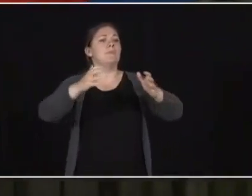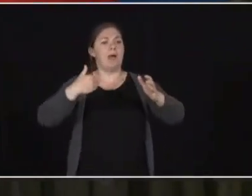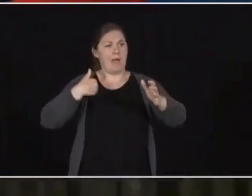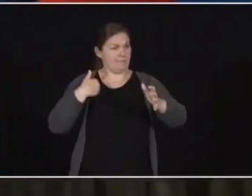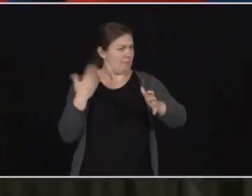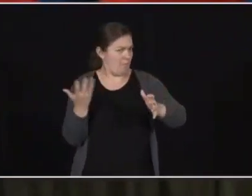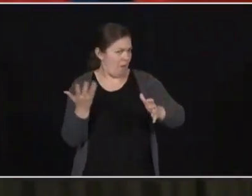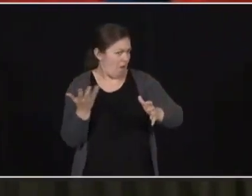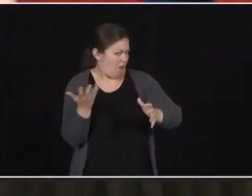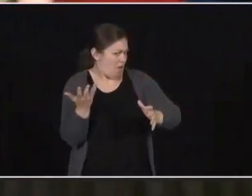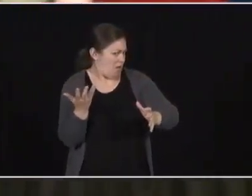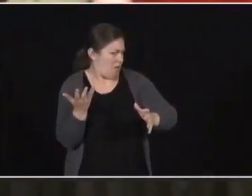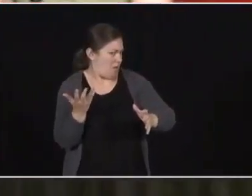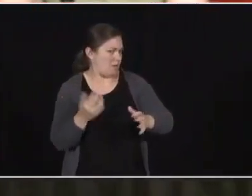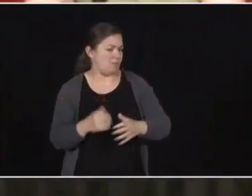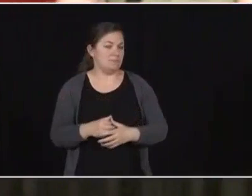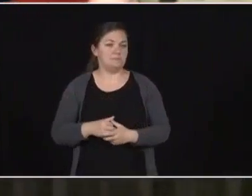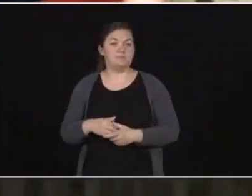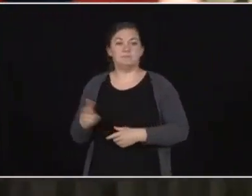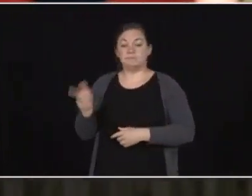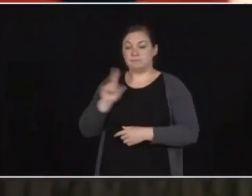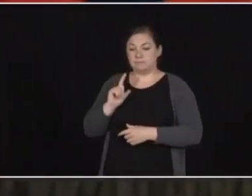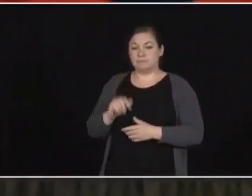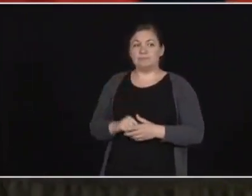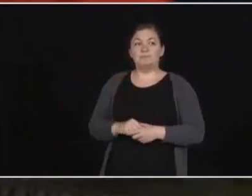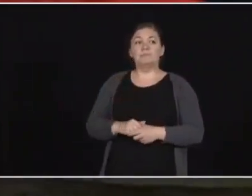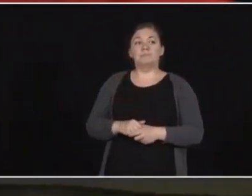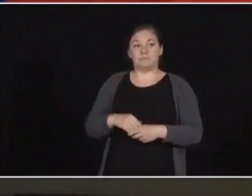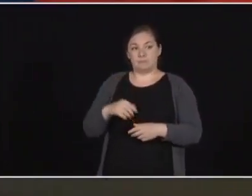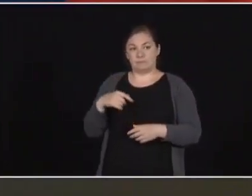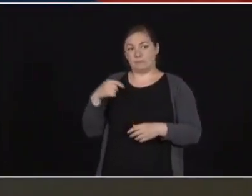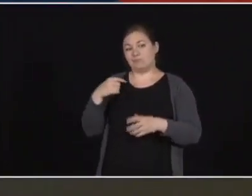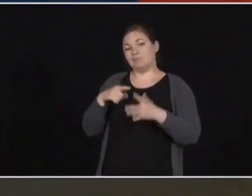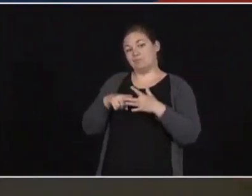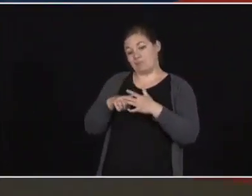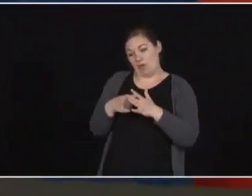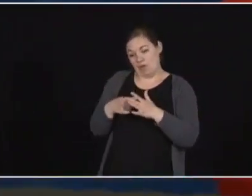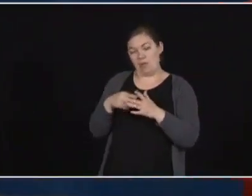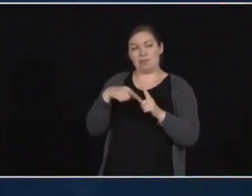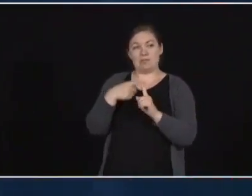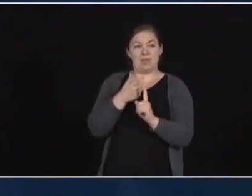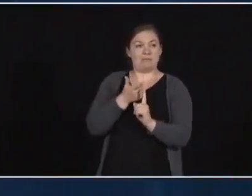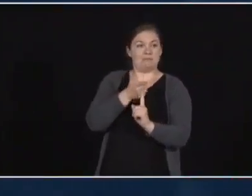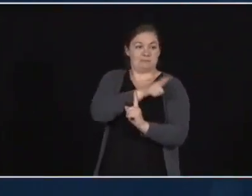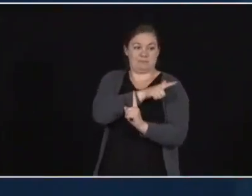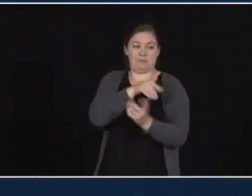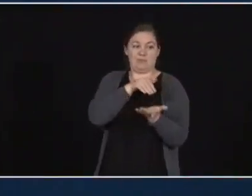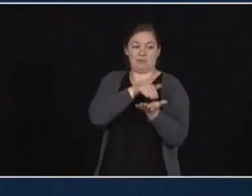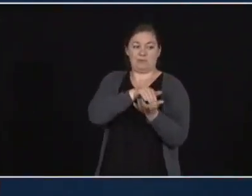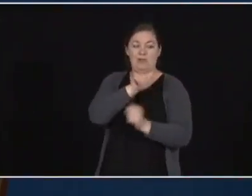This is Matt Anderson I will start and then hand to Doctor Alan. I would say